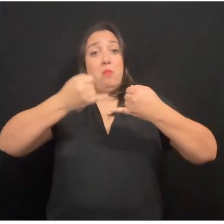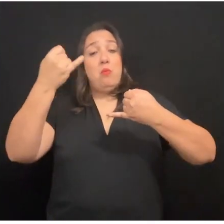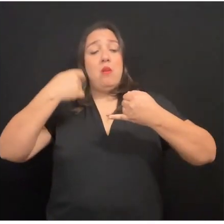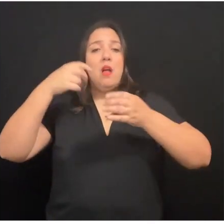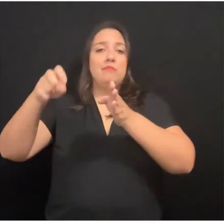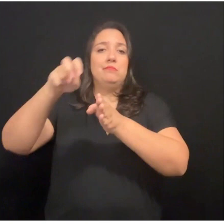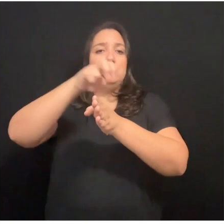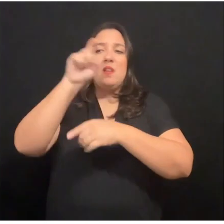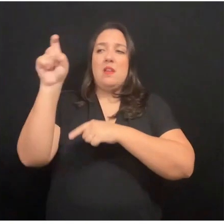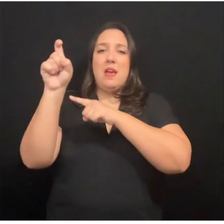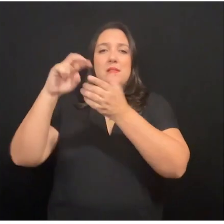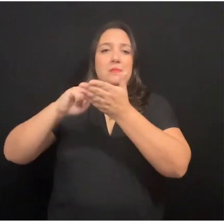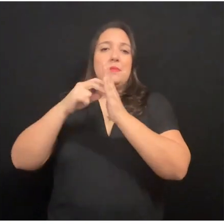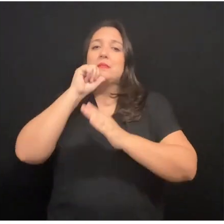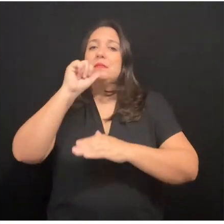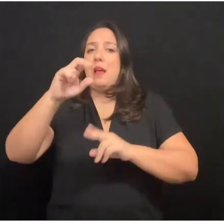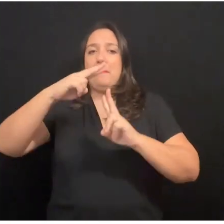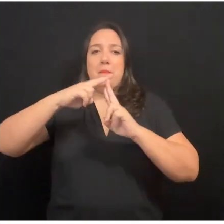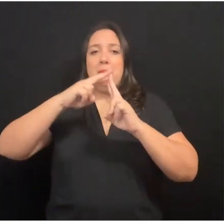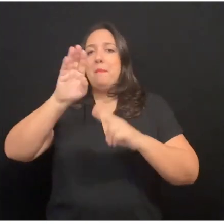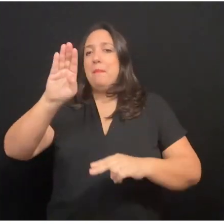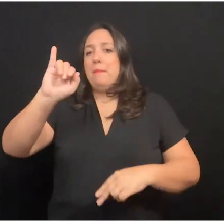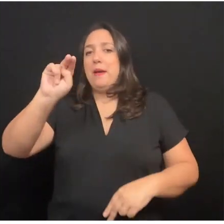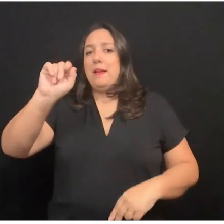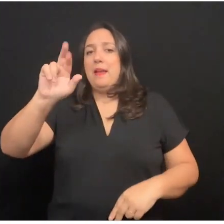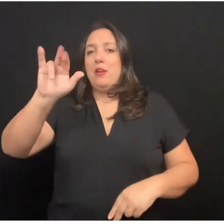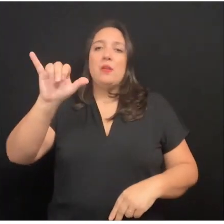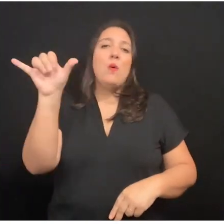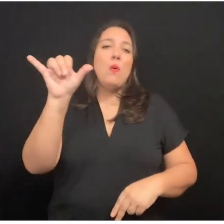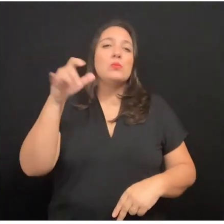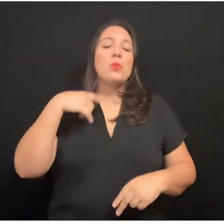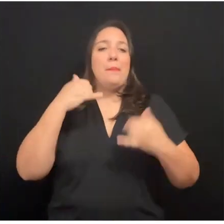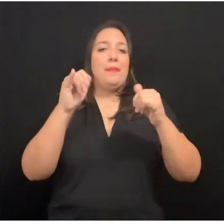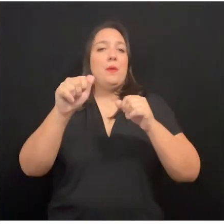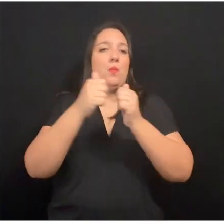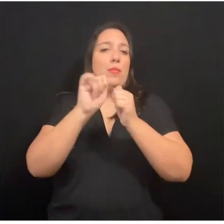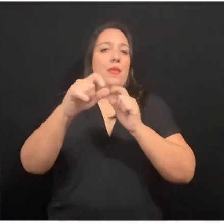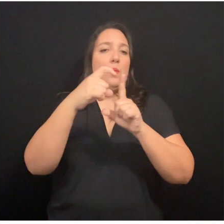The X is non-binary, and it's kind of a play on words as well, because I'm in the